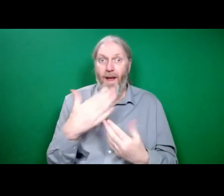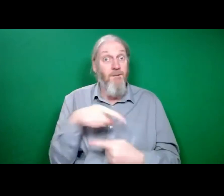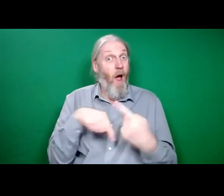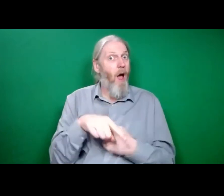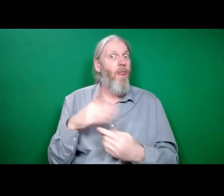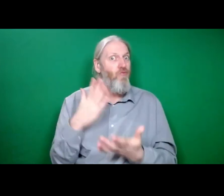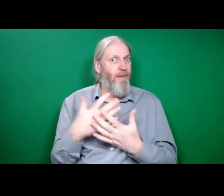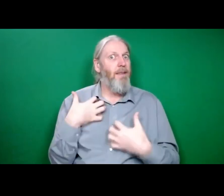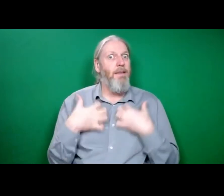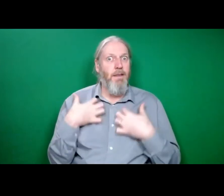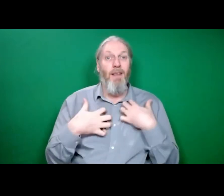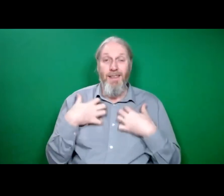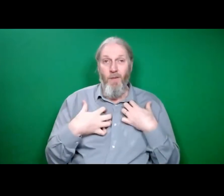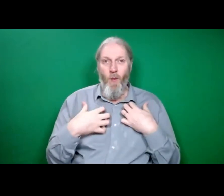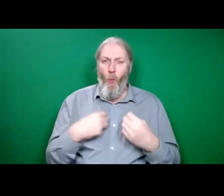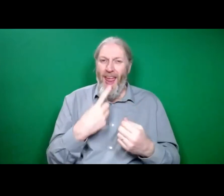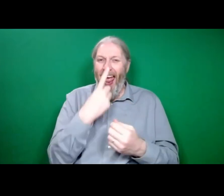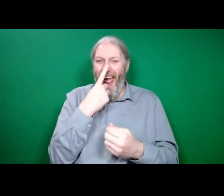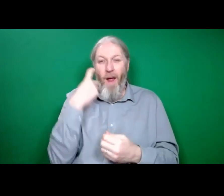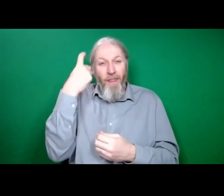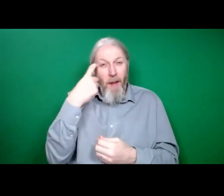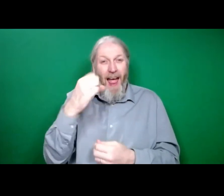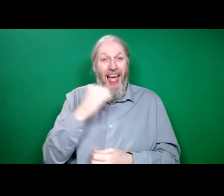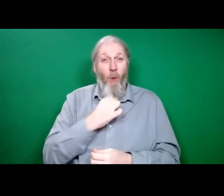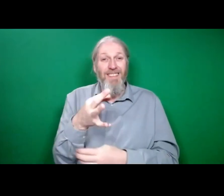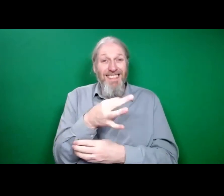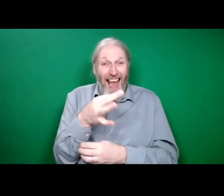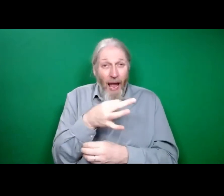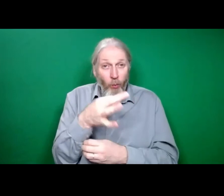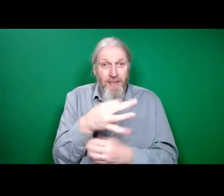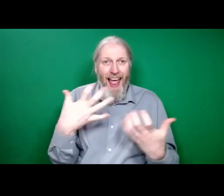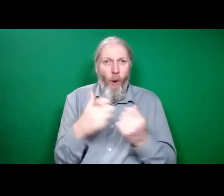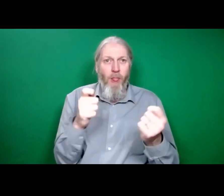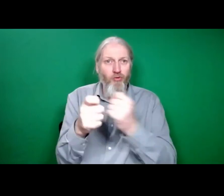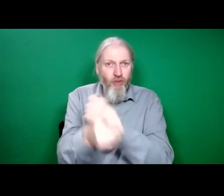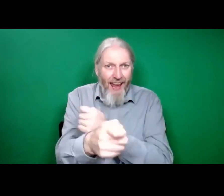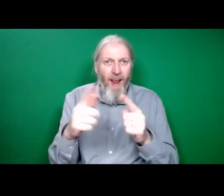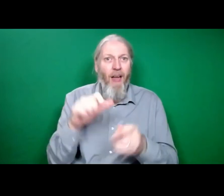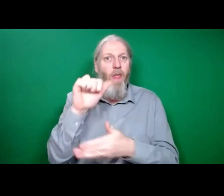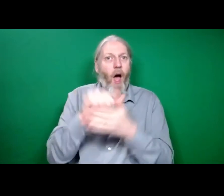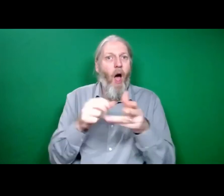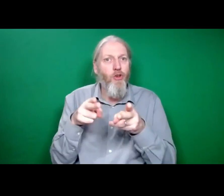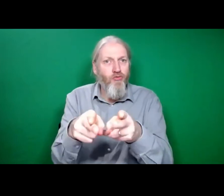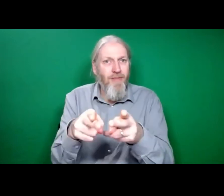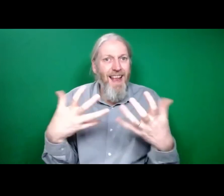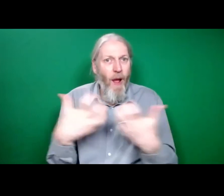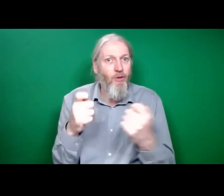buildings which would have free studio space, free performance space. There are various models you can use for the larger